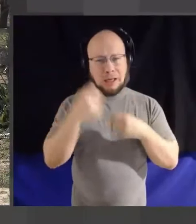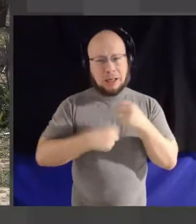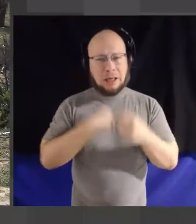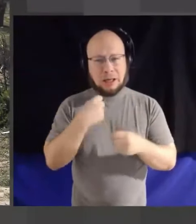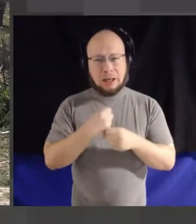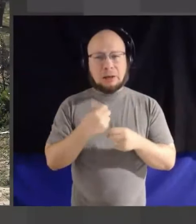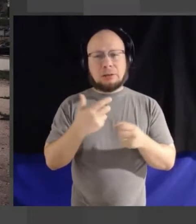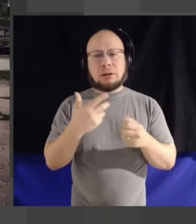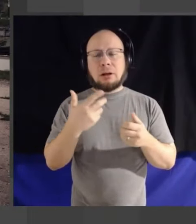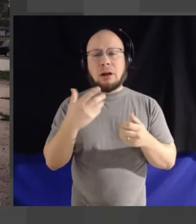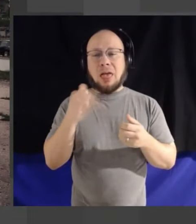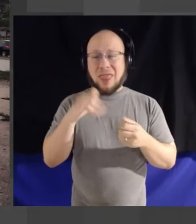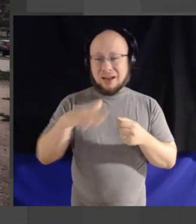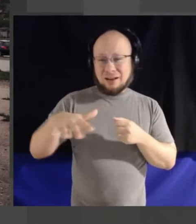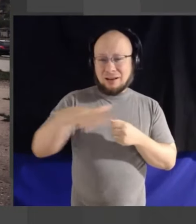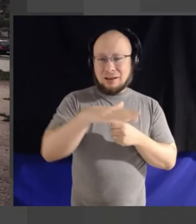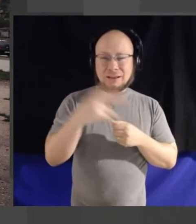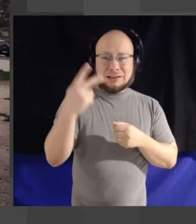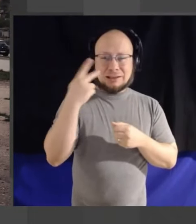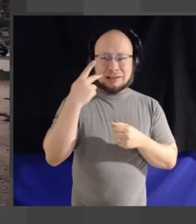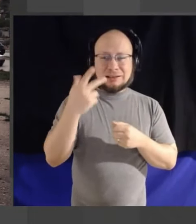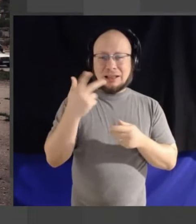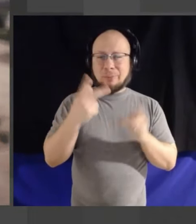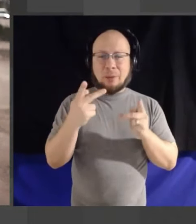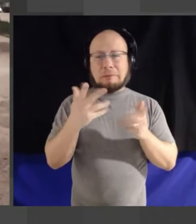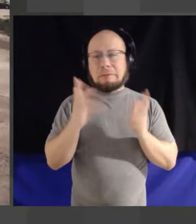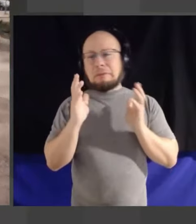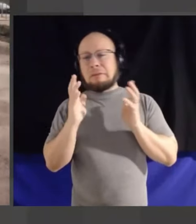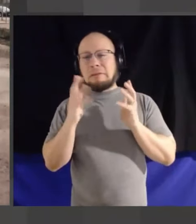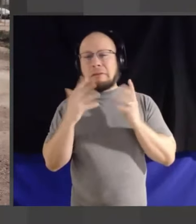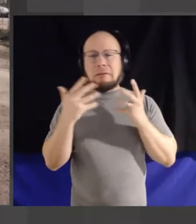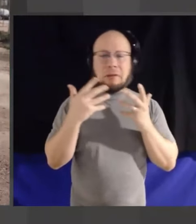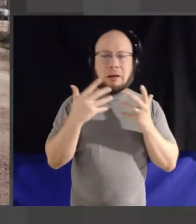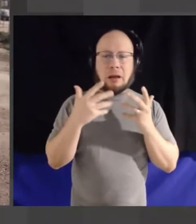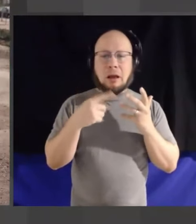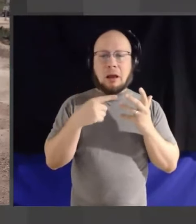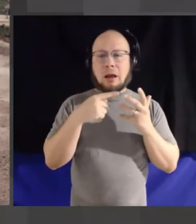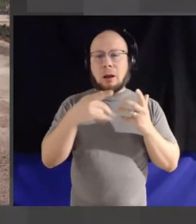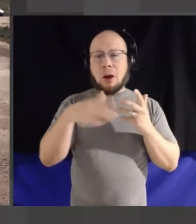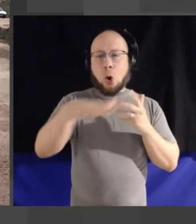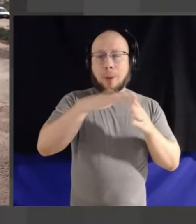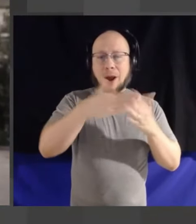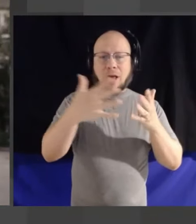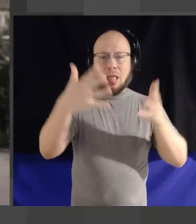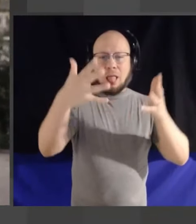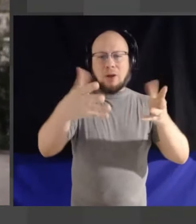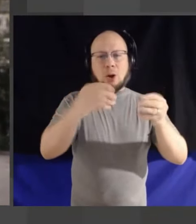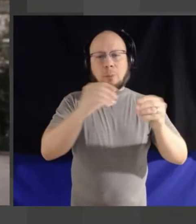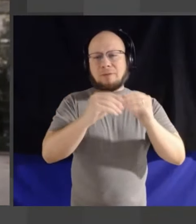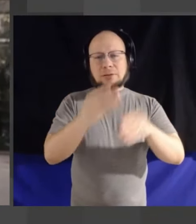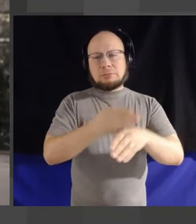AND IN THOSE SITUATIONS WE OFTEN SEE COMMUNITIES DIVIDED AND